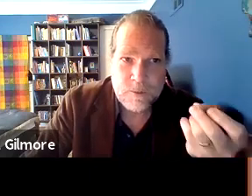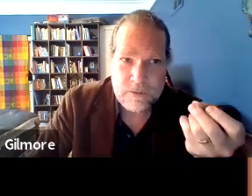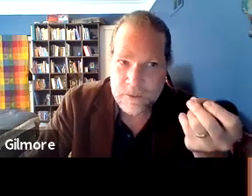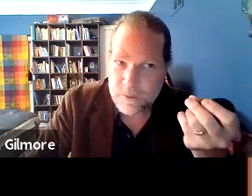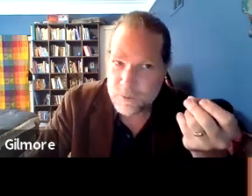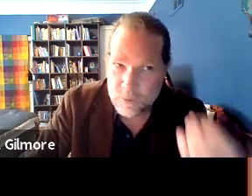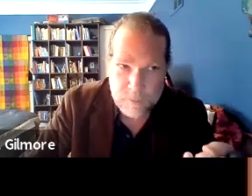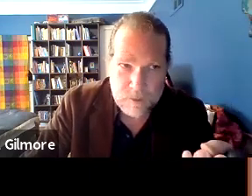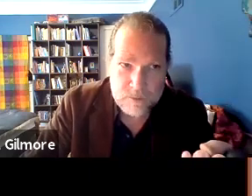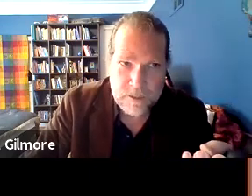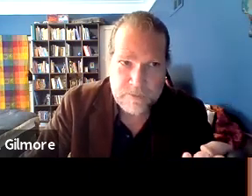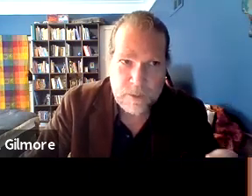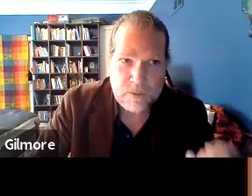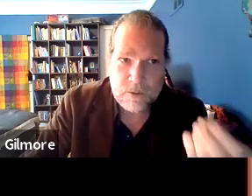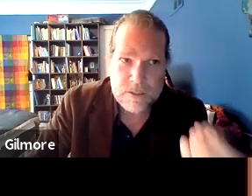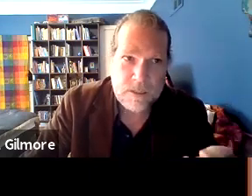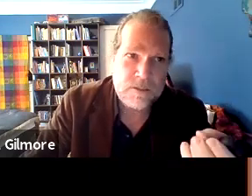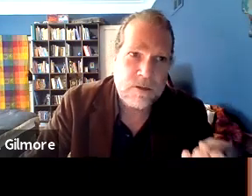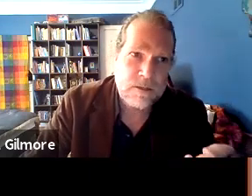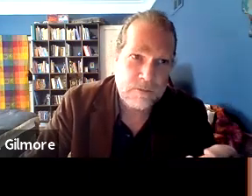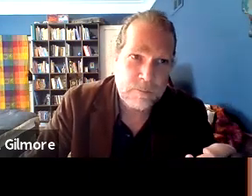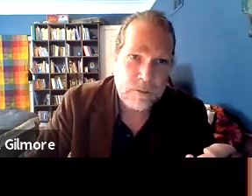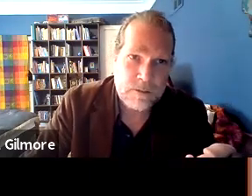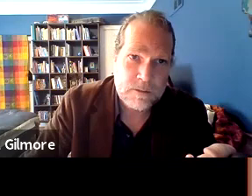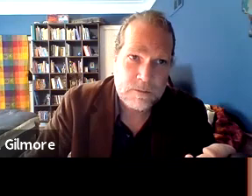were either new immigrants right off the boat, or the sons and daughters of immigrants.